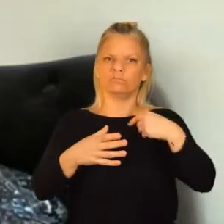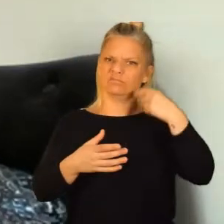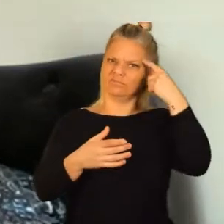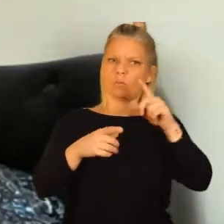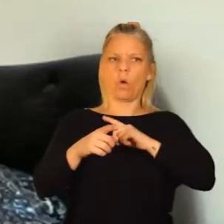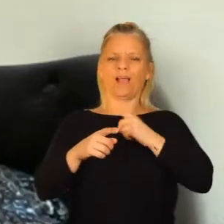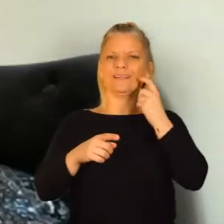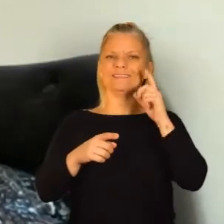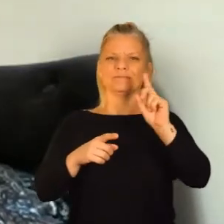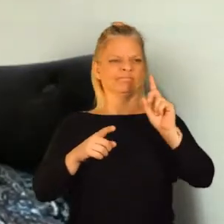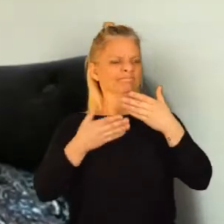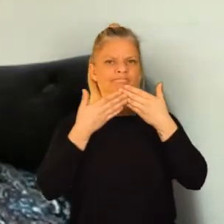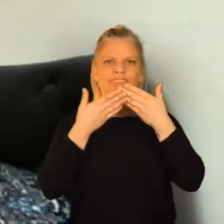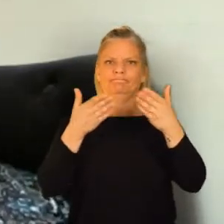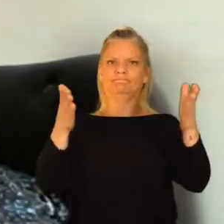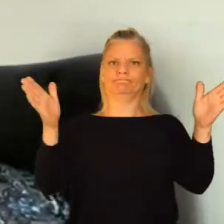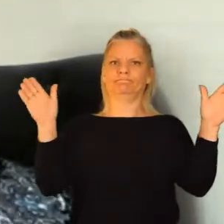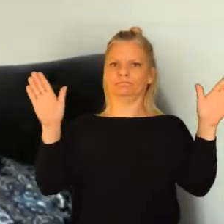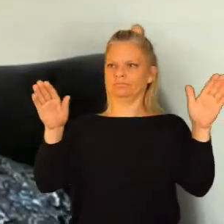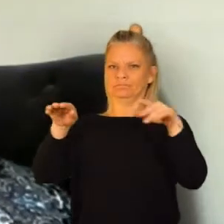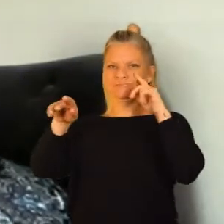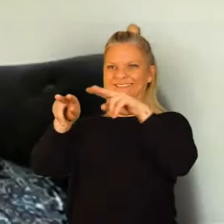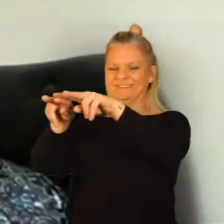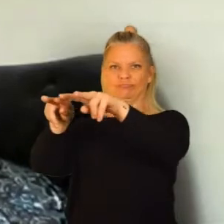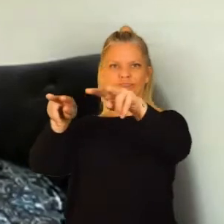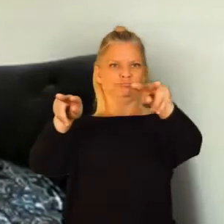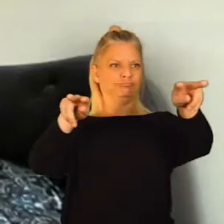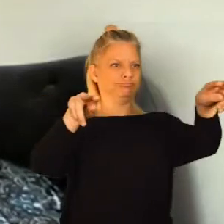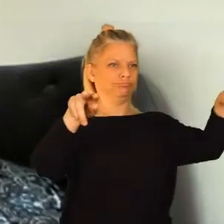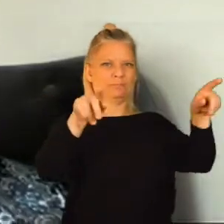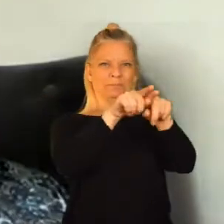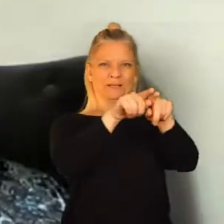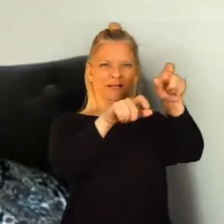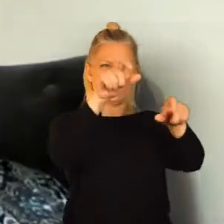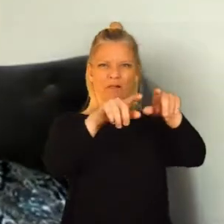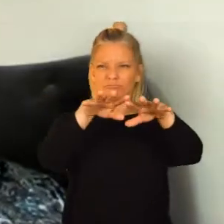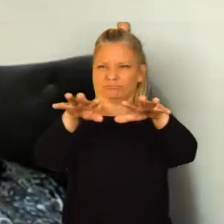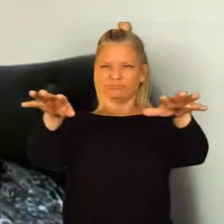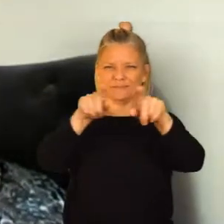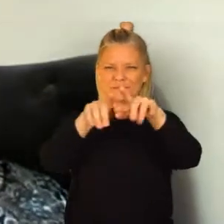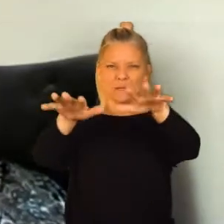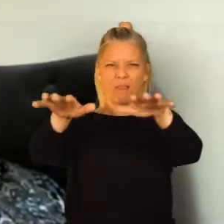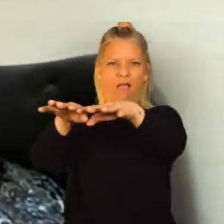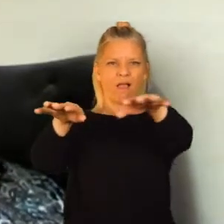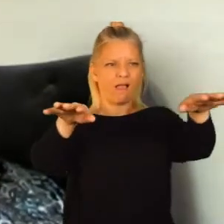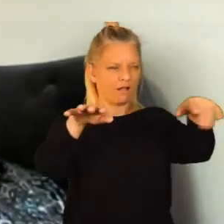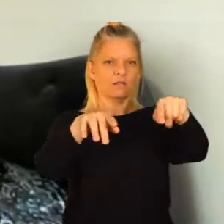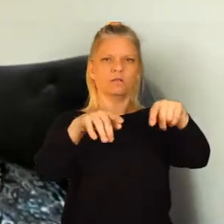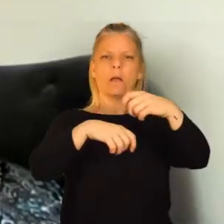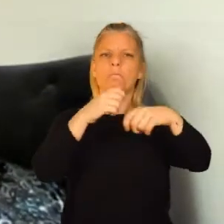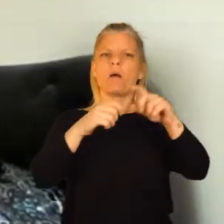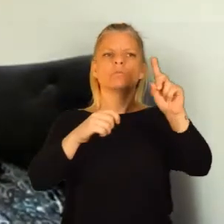you know like more advanced more sorted and peer support groups I think it's it's easier for it